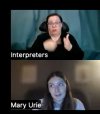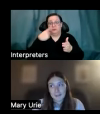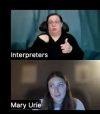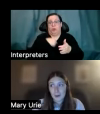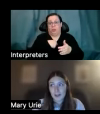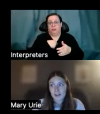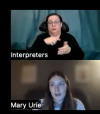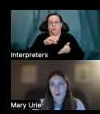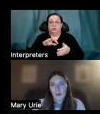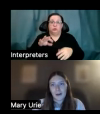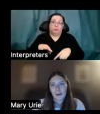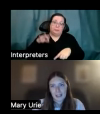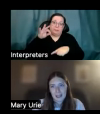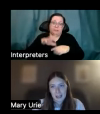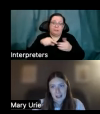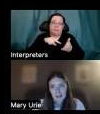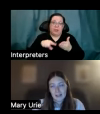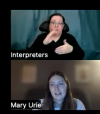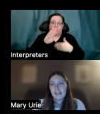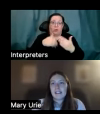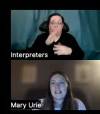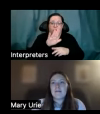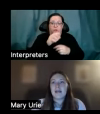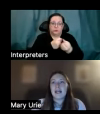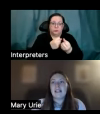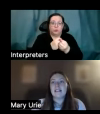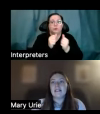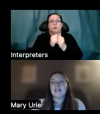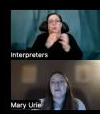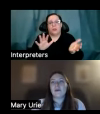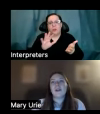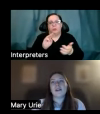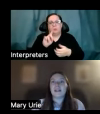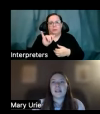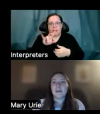all of her supports without Medicaid aid. And we are unable